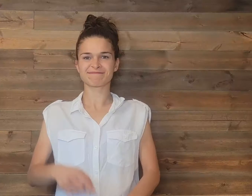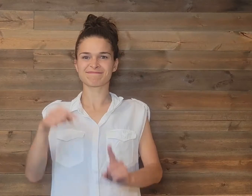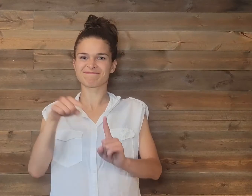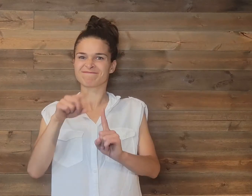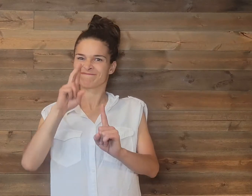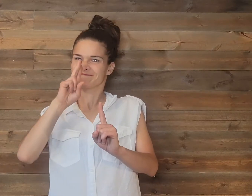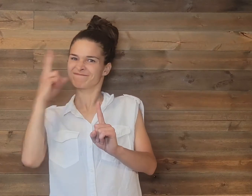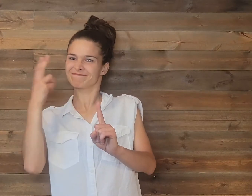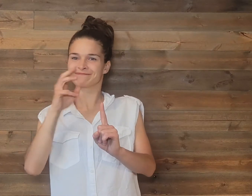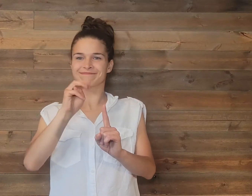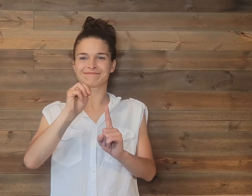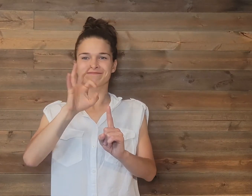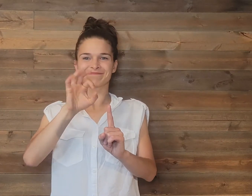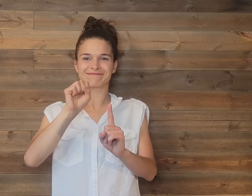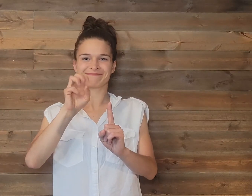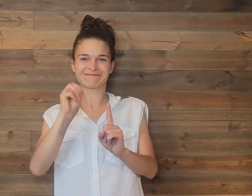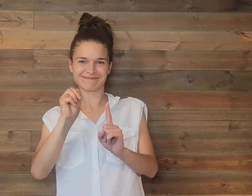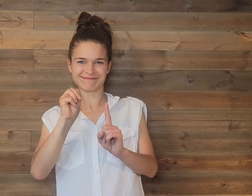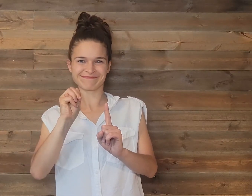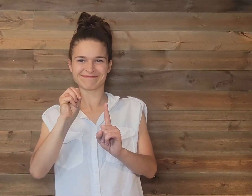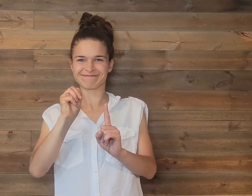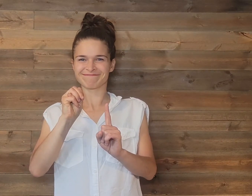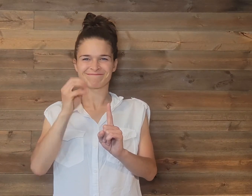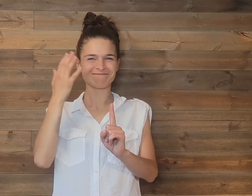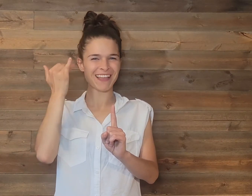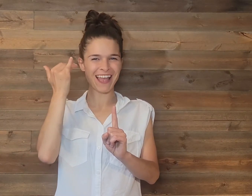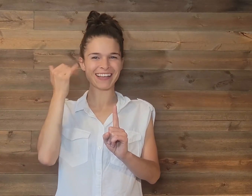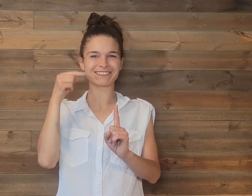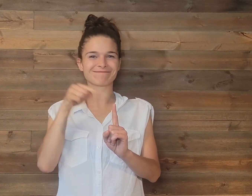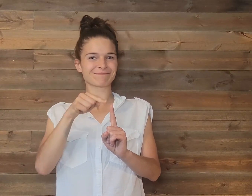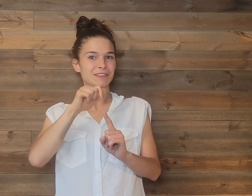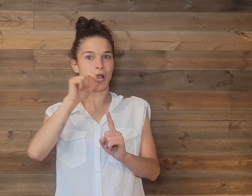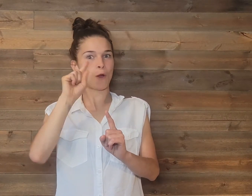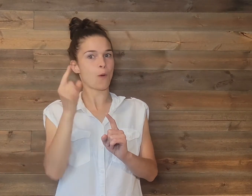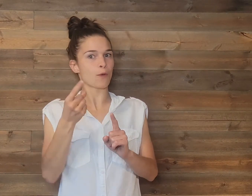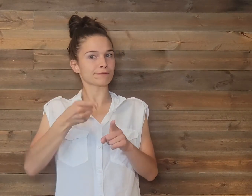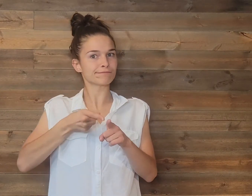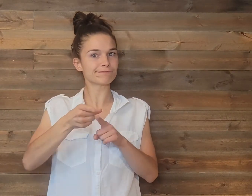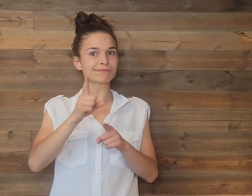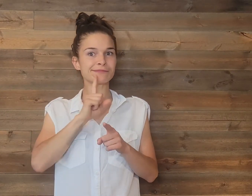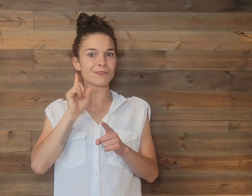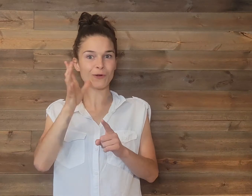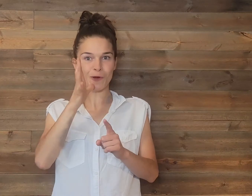[Nicole]: What unique about MFSM is not only are they specialised